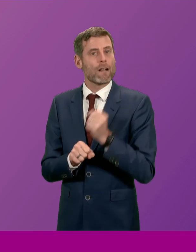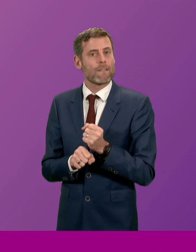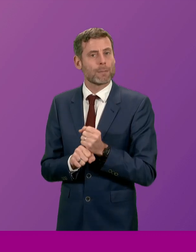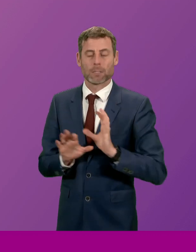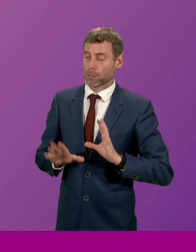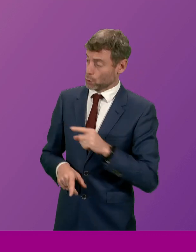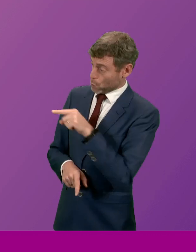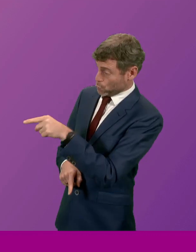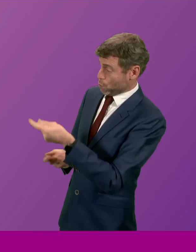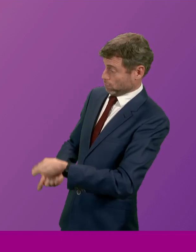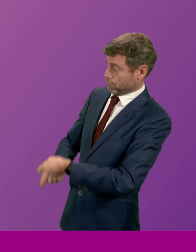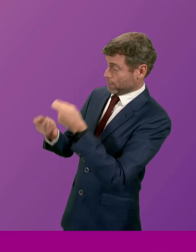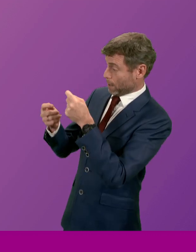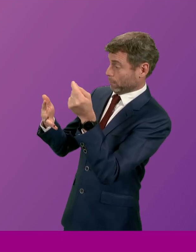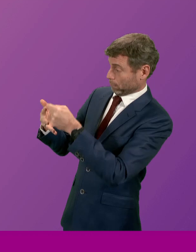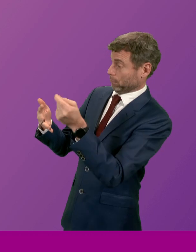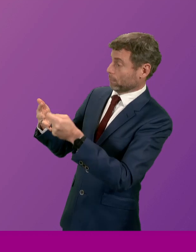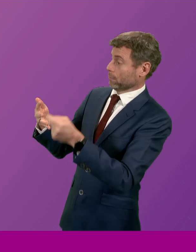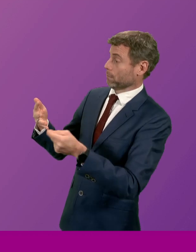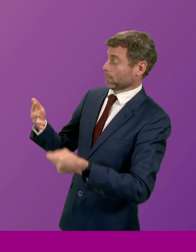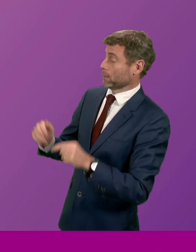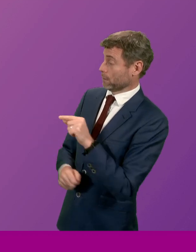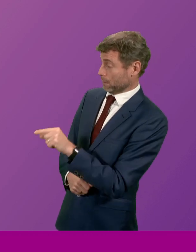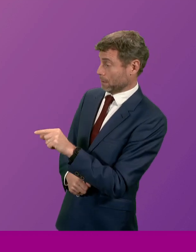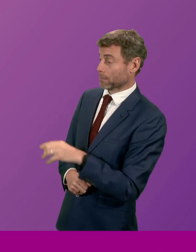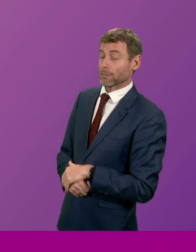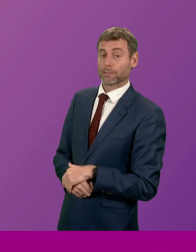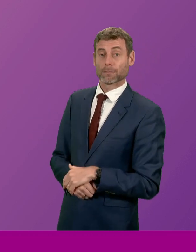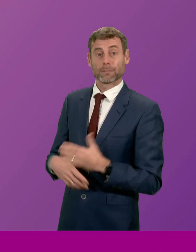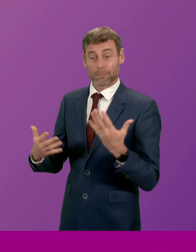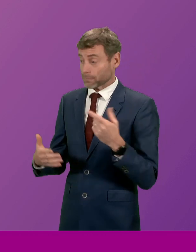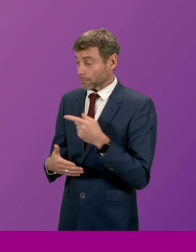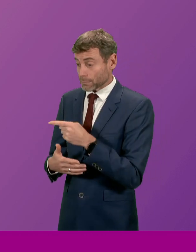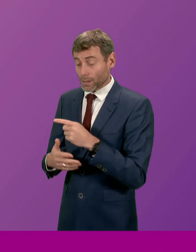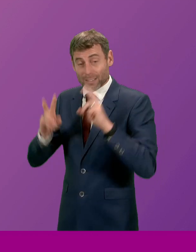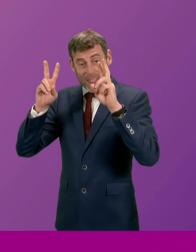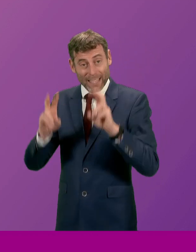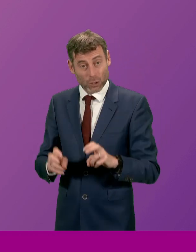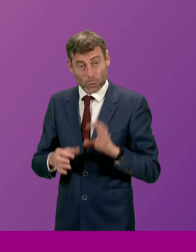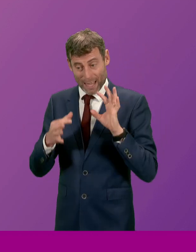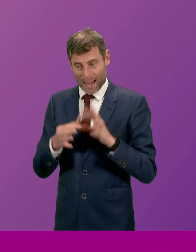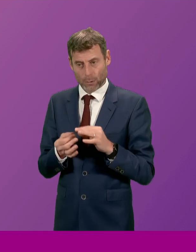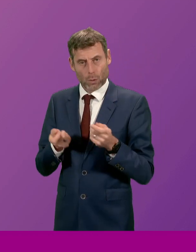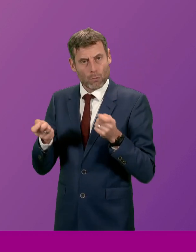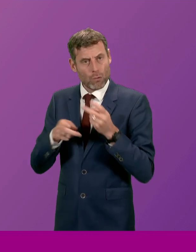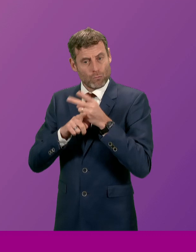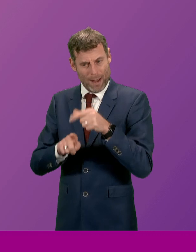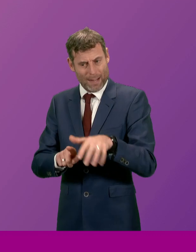the issues that are being raised in relation to that regulated environment are in age-old